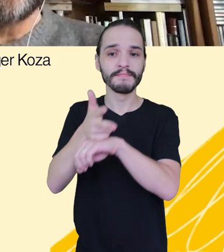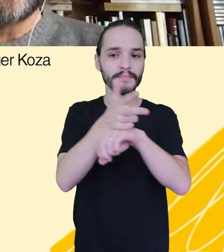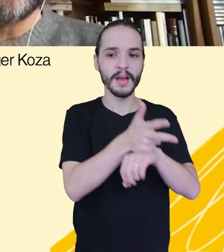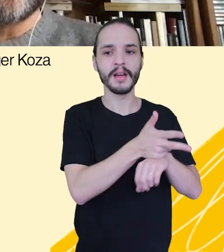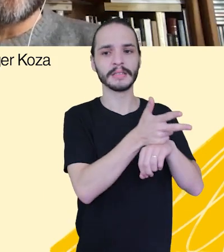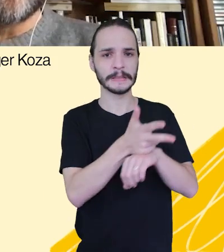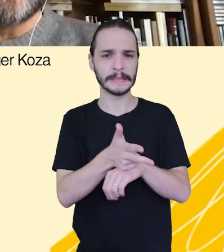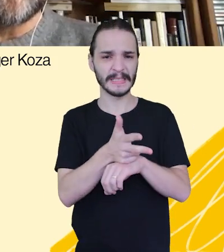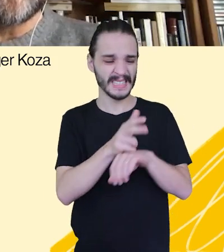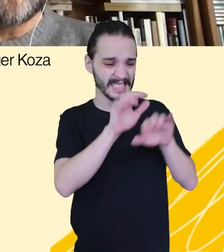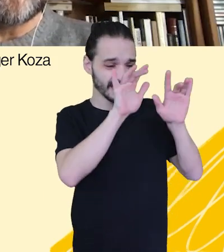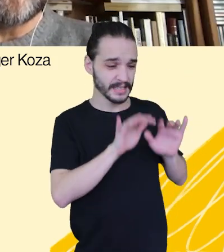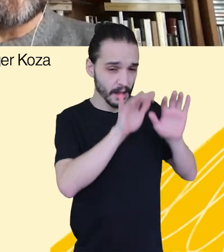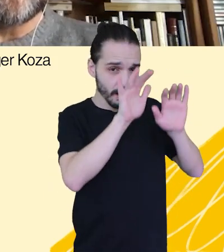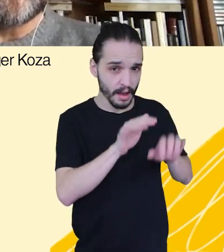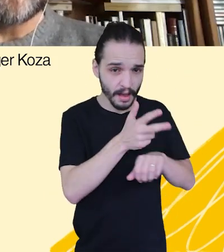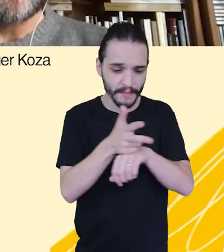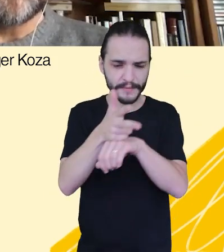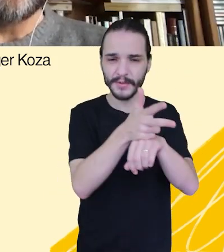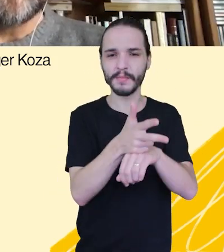Writing shots is something else.